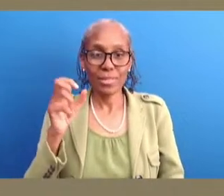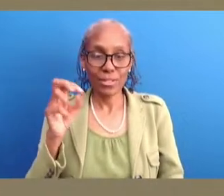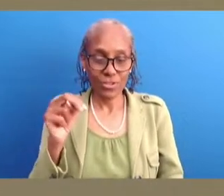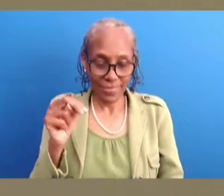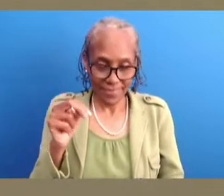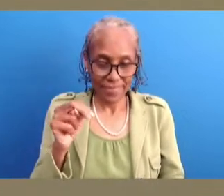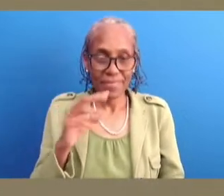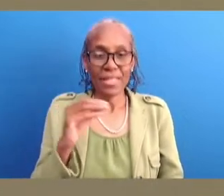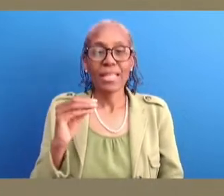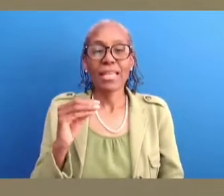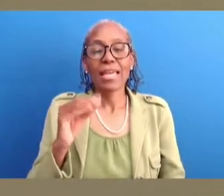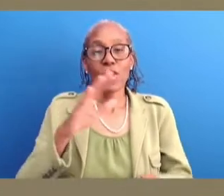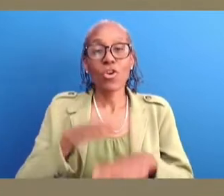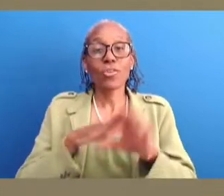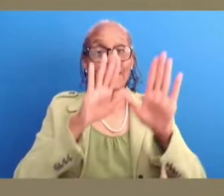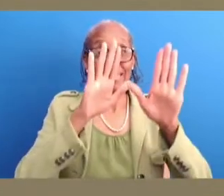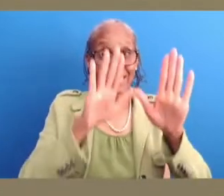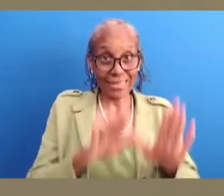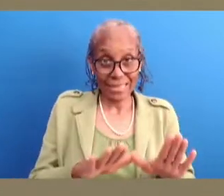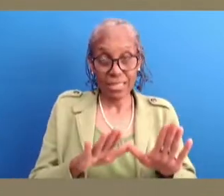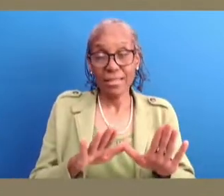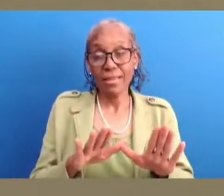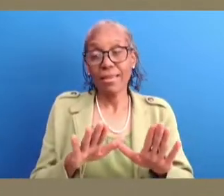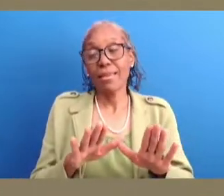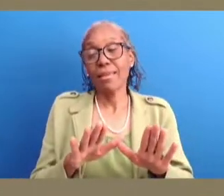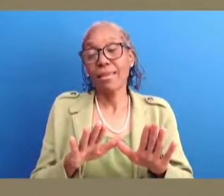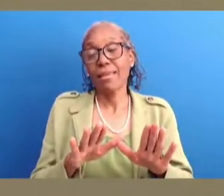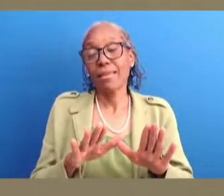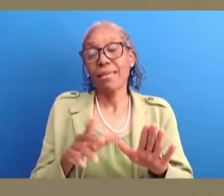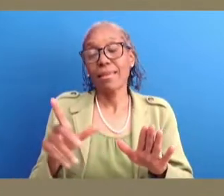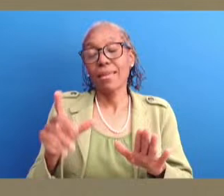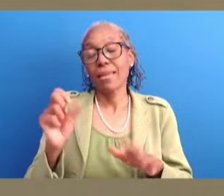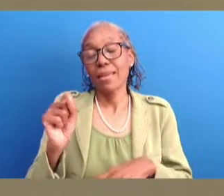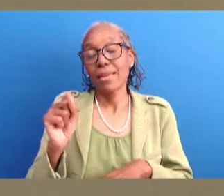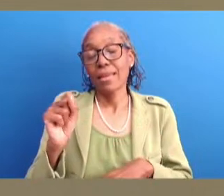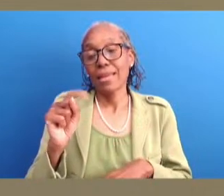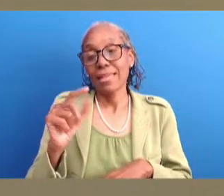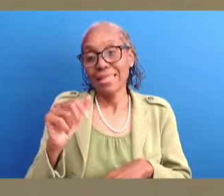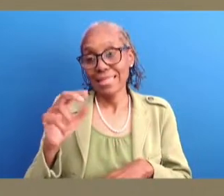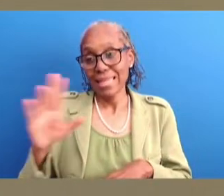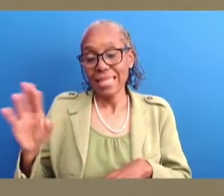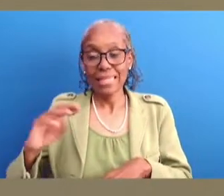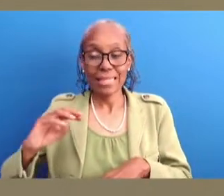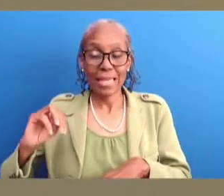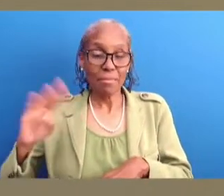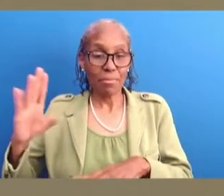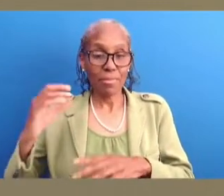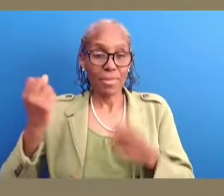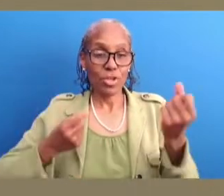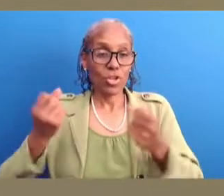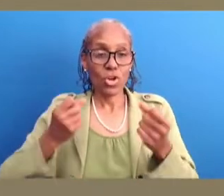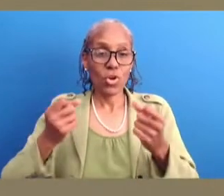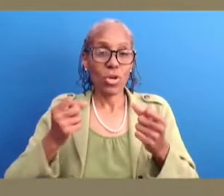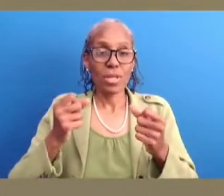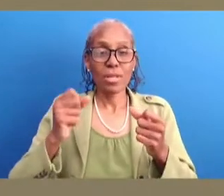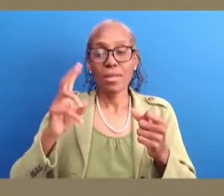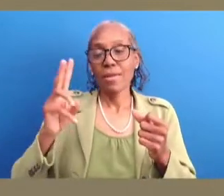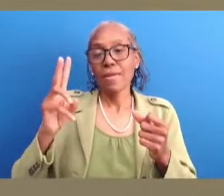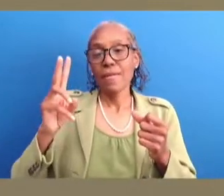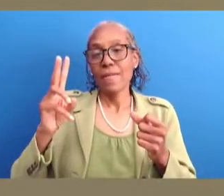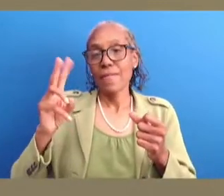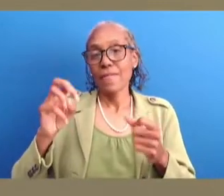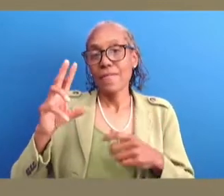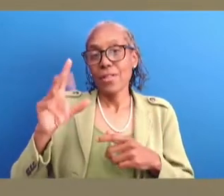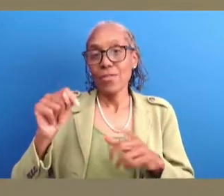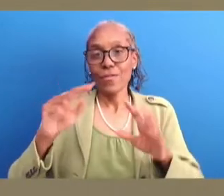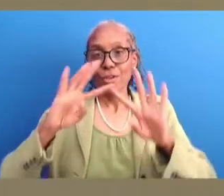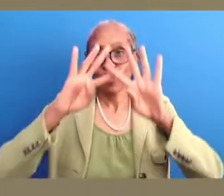AWAY MONEY.